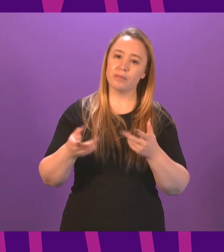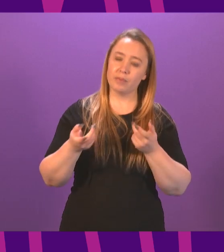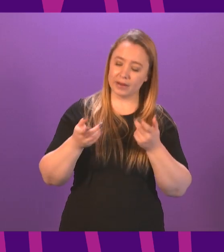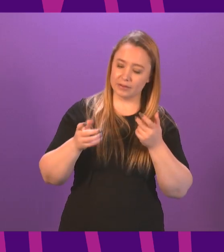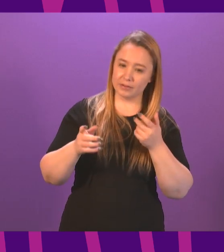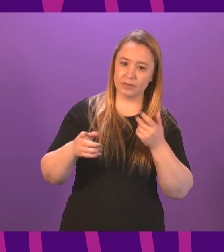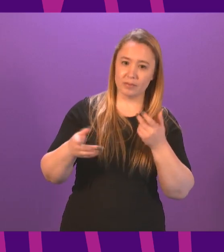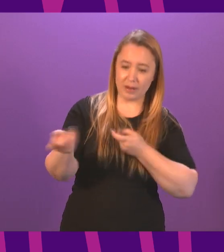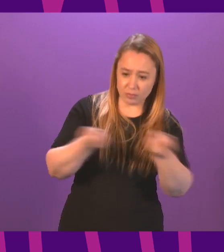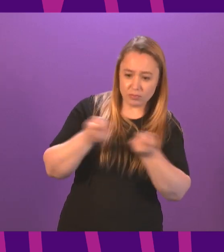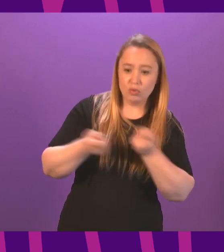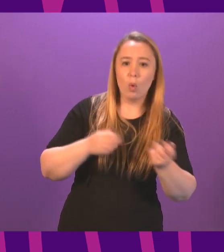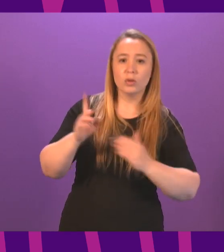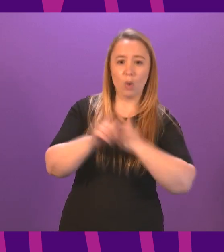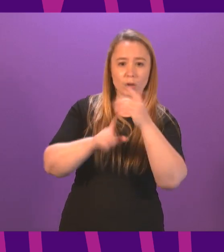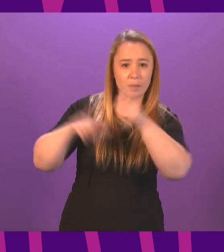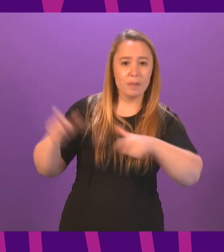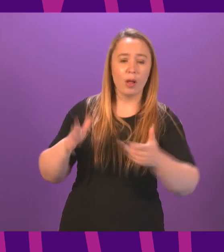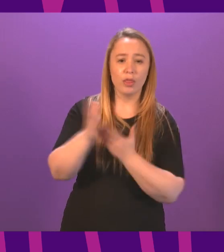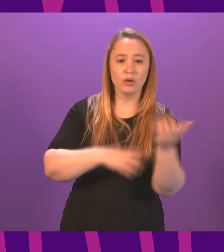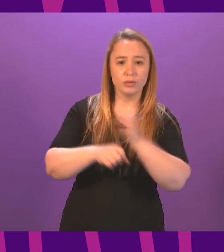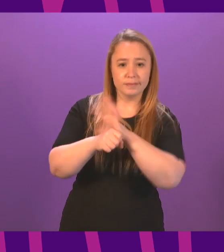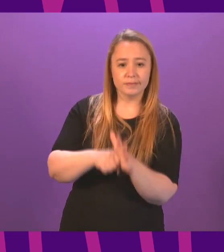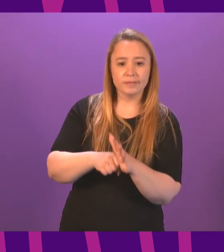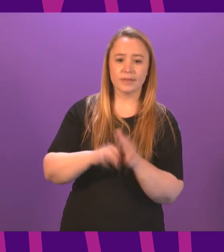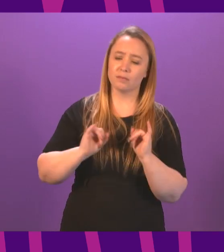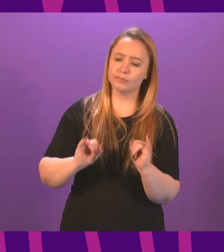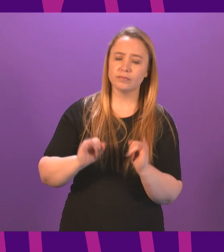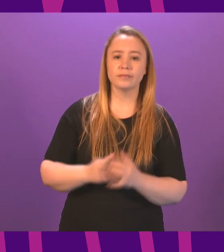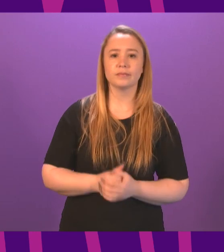The First Minister (Nicola Sturgeon): With the greatest respect, I do not accept